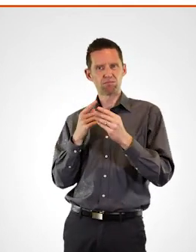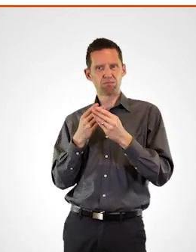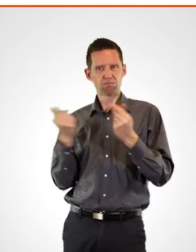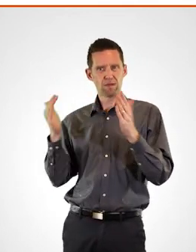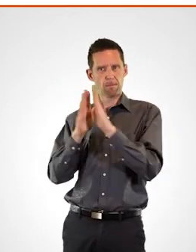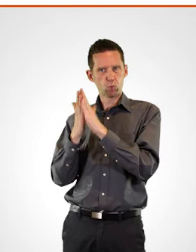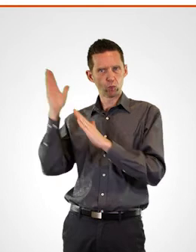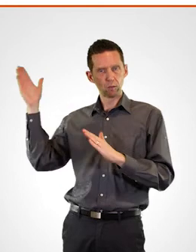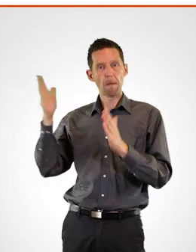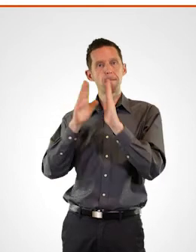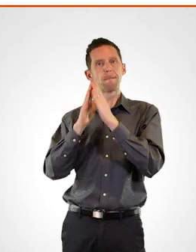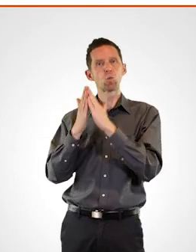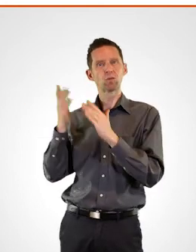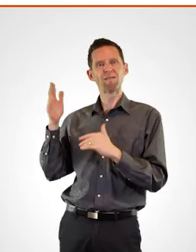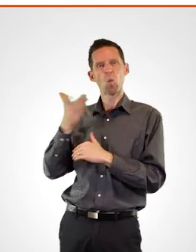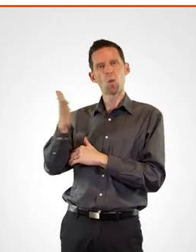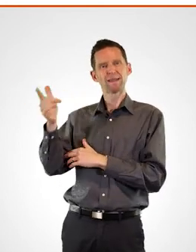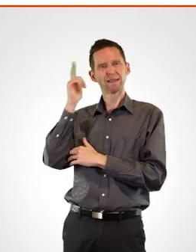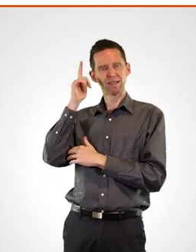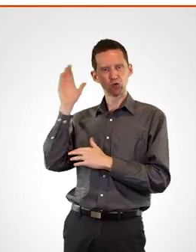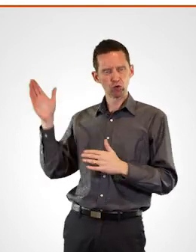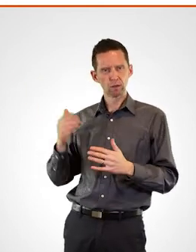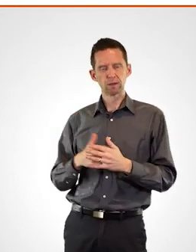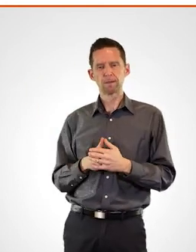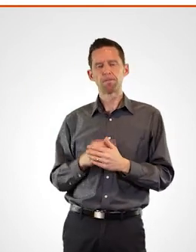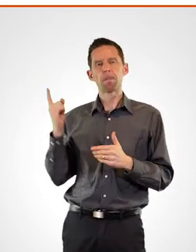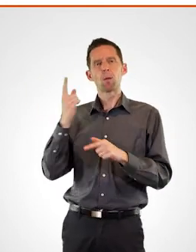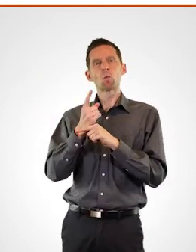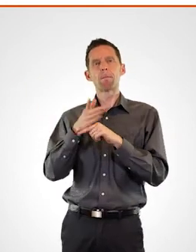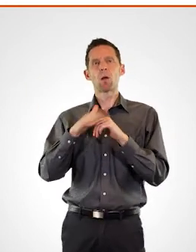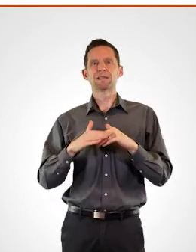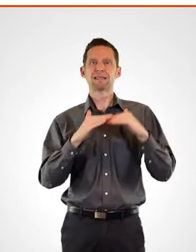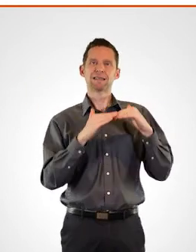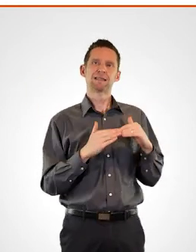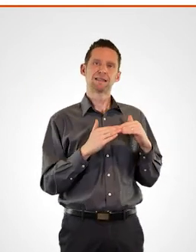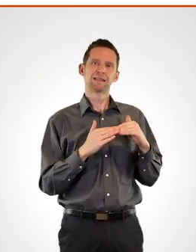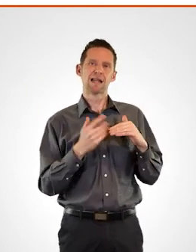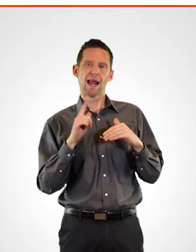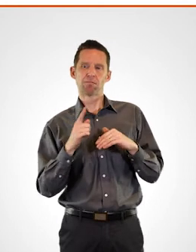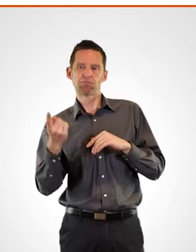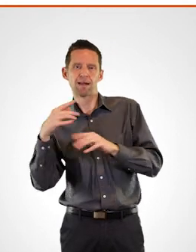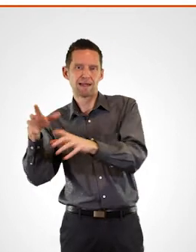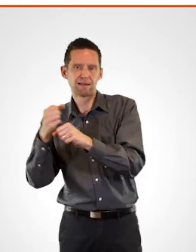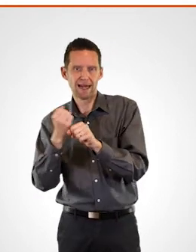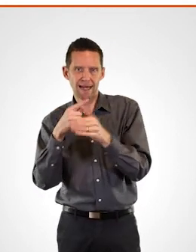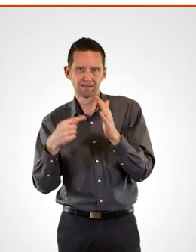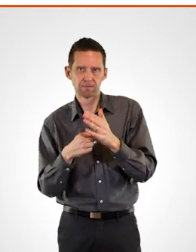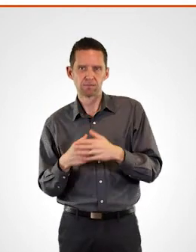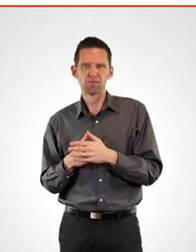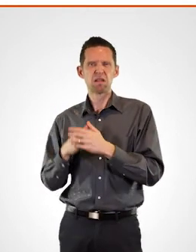She has a set of books for teachers and typically they talk about sit and get or work sheets won't grow dendrites.